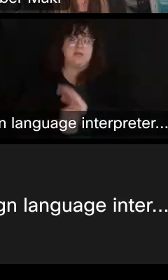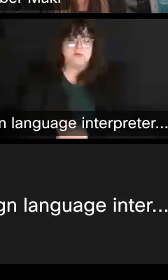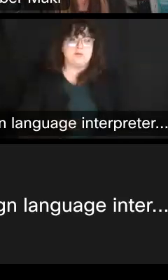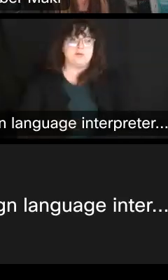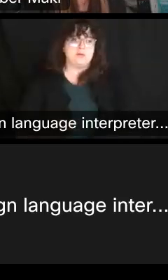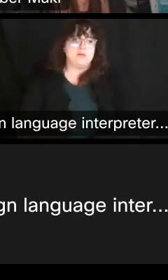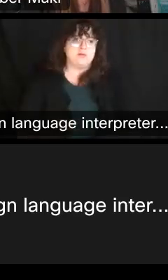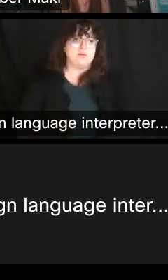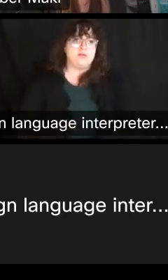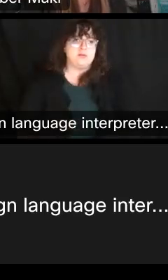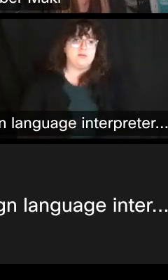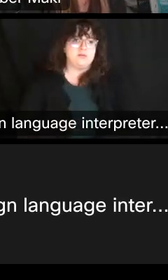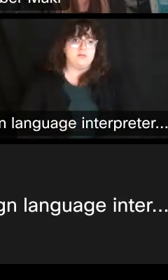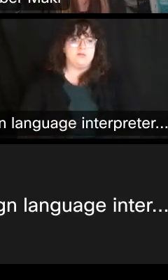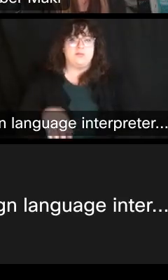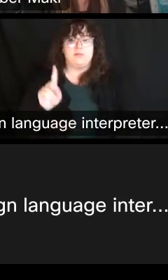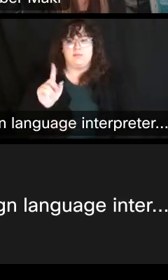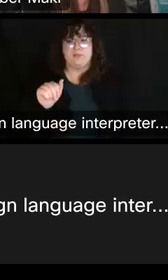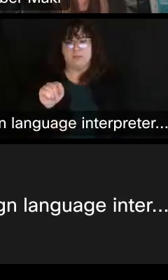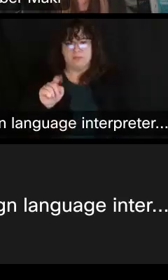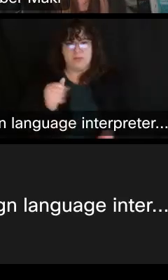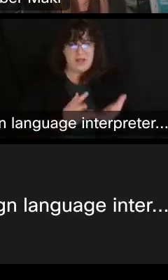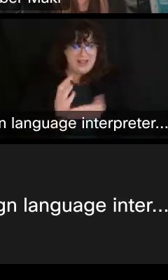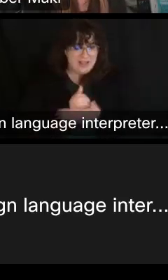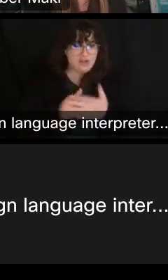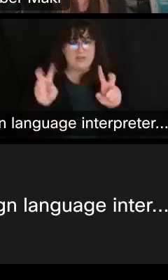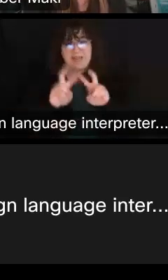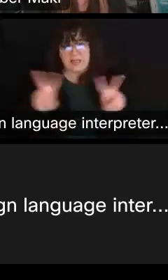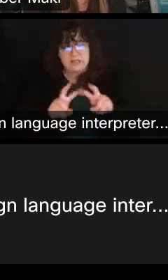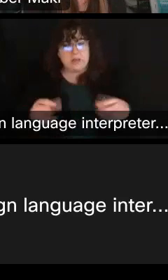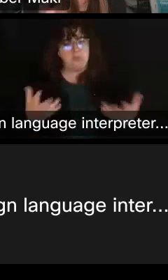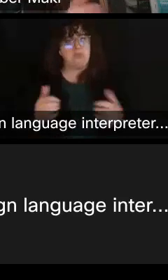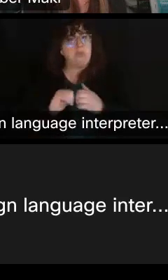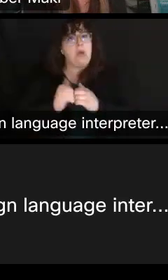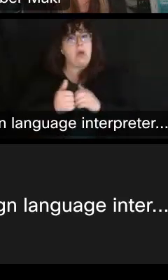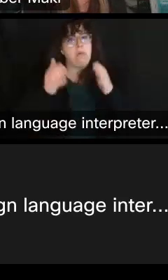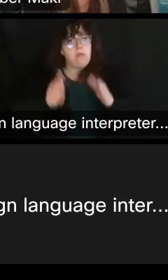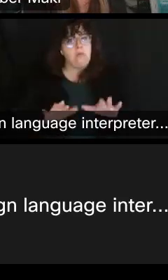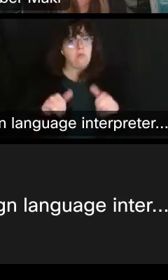So, data collection analysis. How is the provider collecting not just challenging